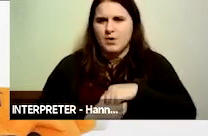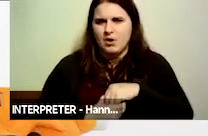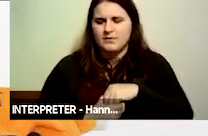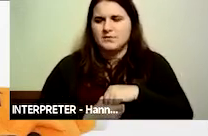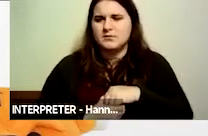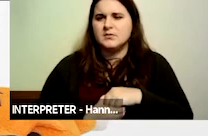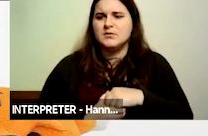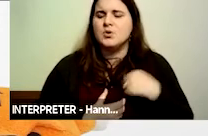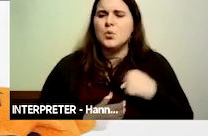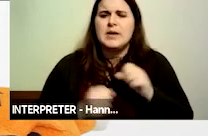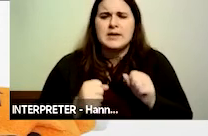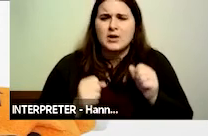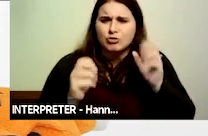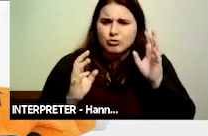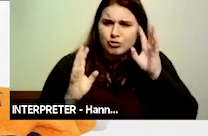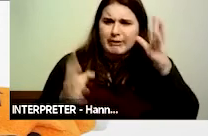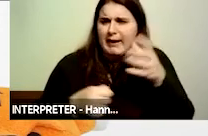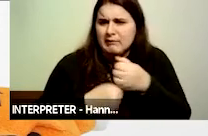do if we can get people engaged with it. It's kind of pointless.